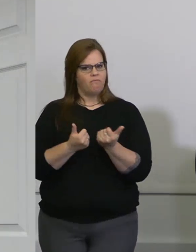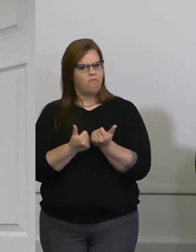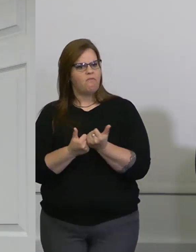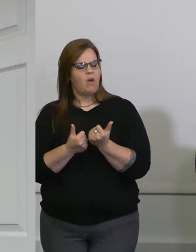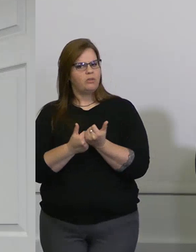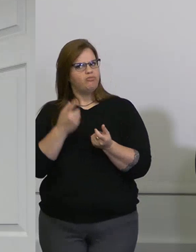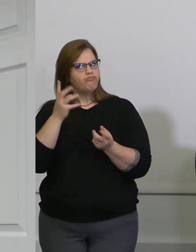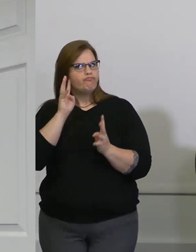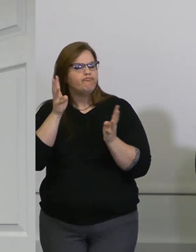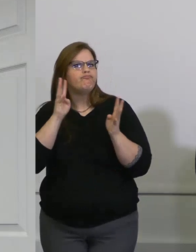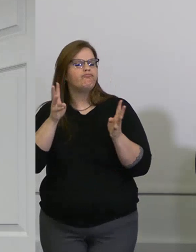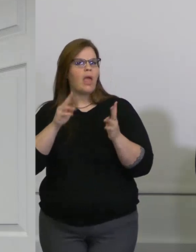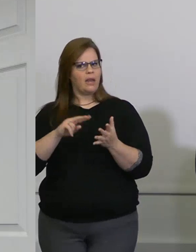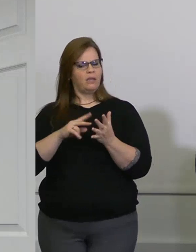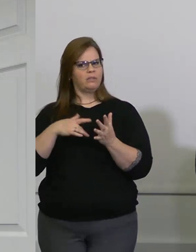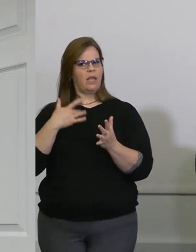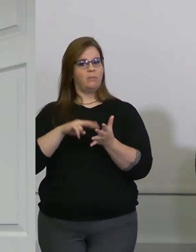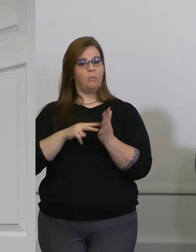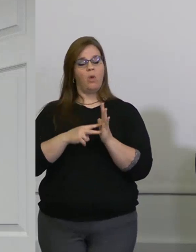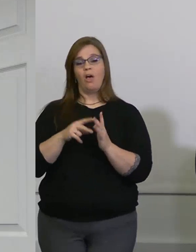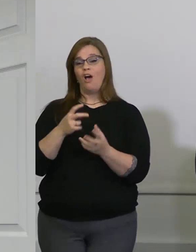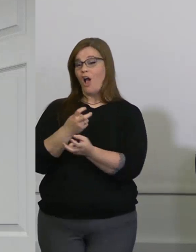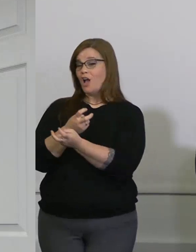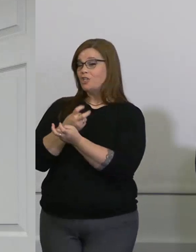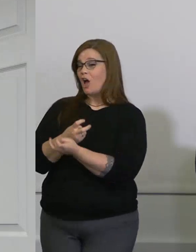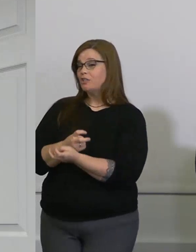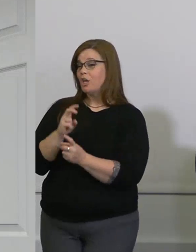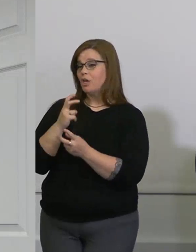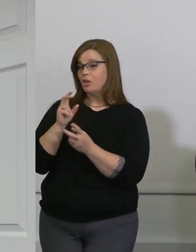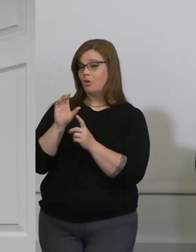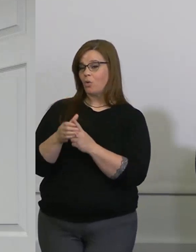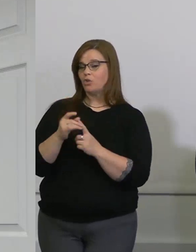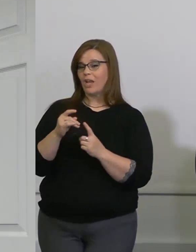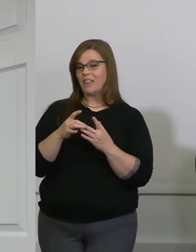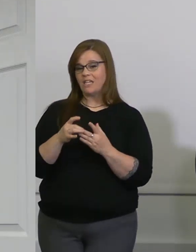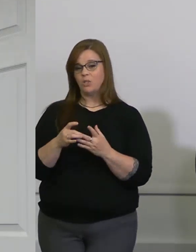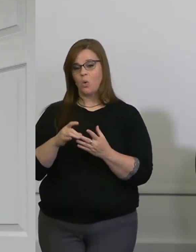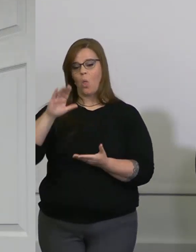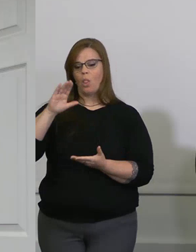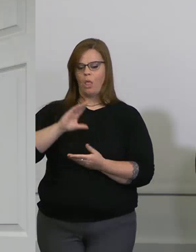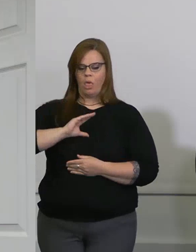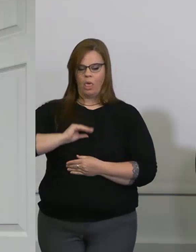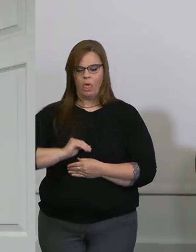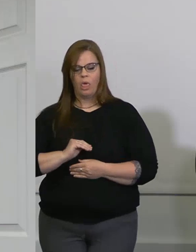sense of purpose, while a toxic culture can lead to low morale, high turnover, poor performance.